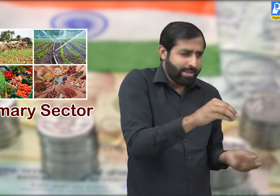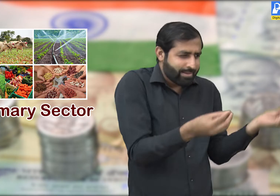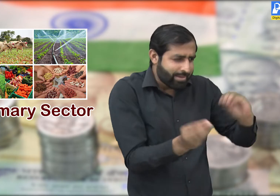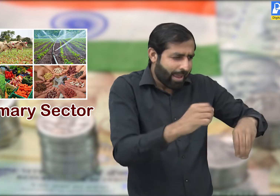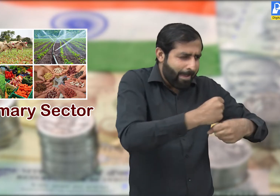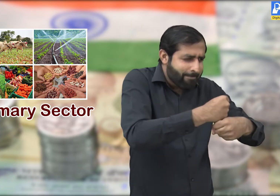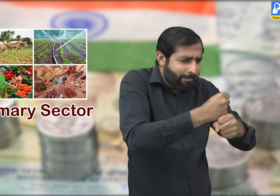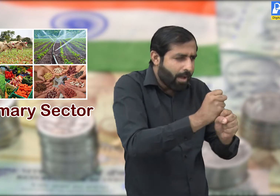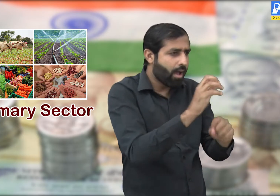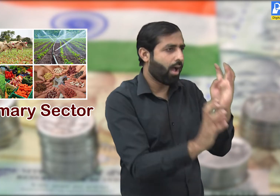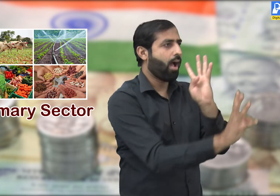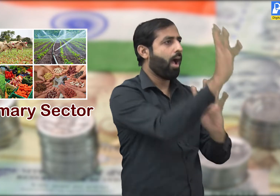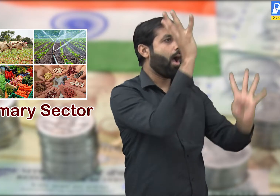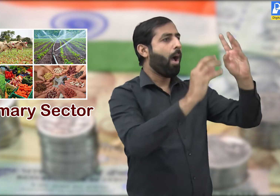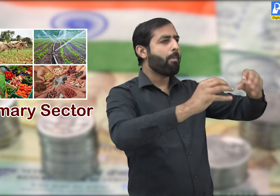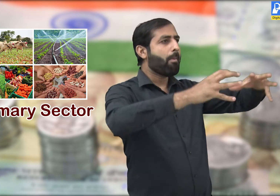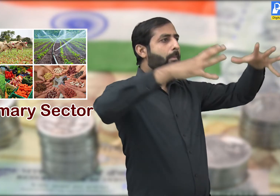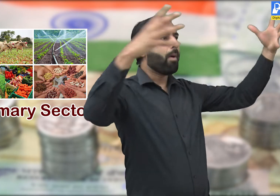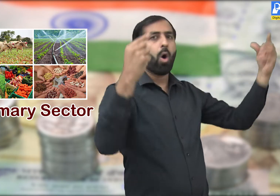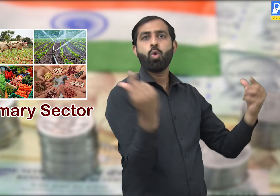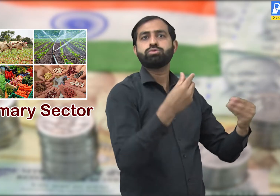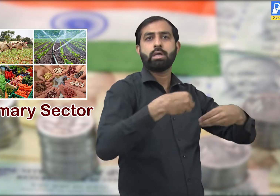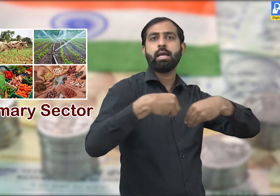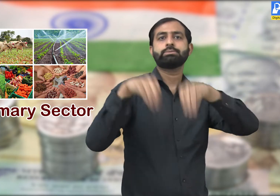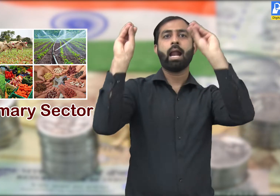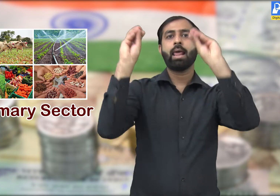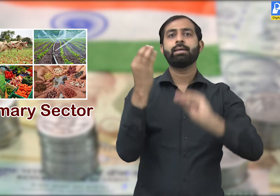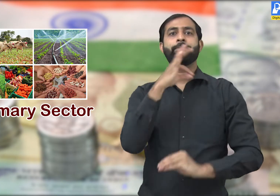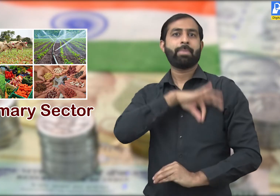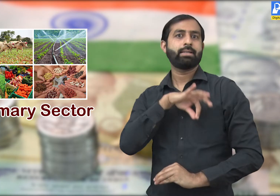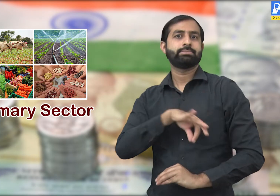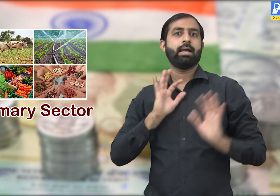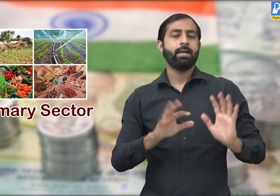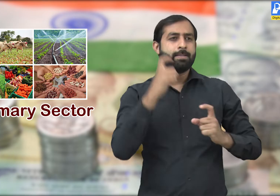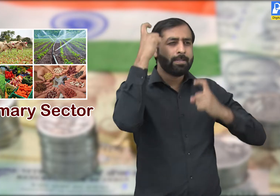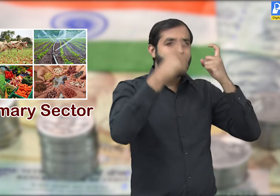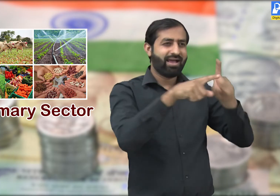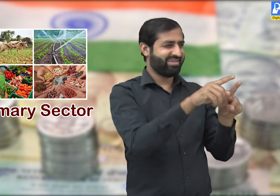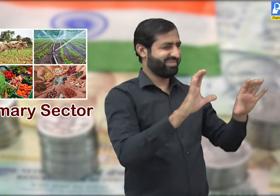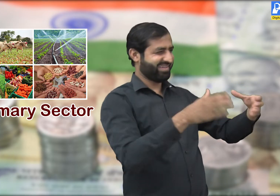the existing infrastructure. These improvised methods result in healthier crop produce.